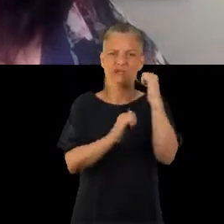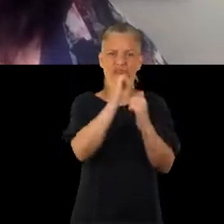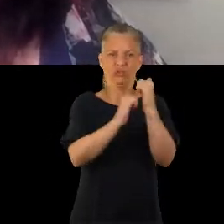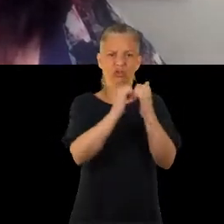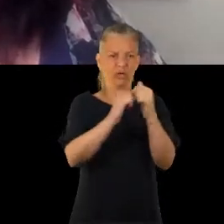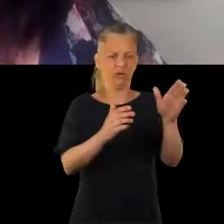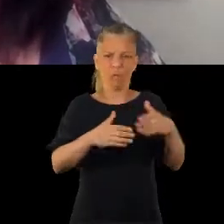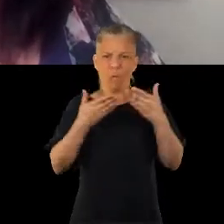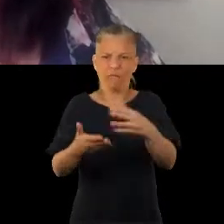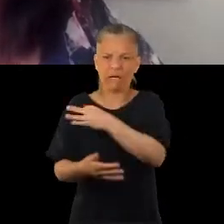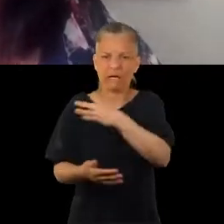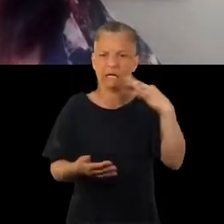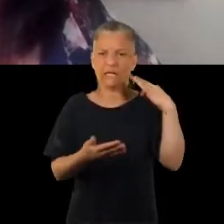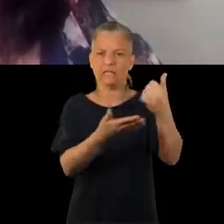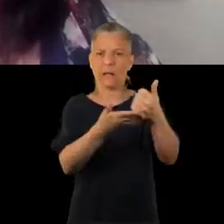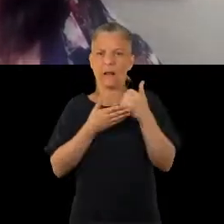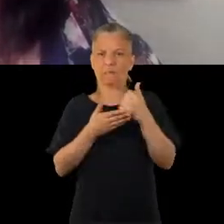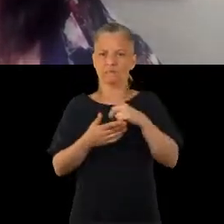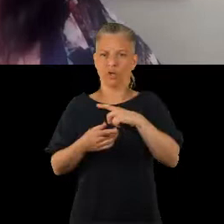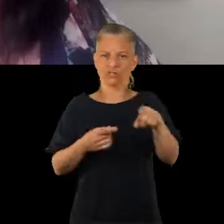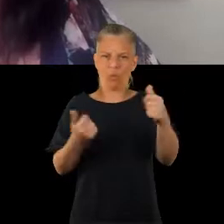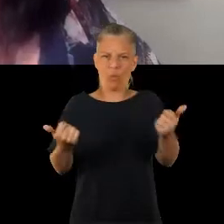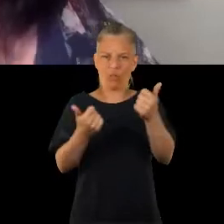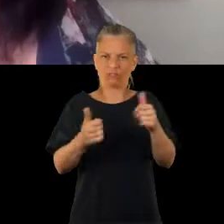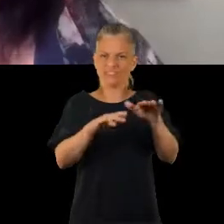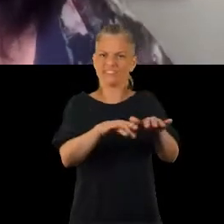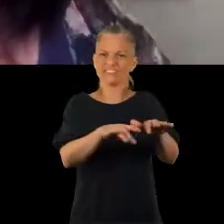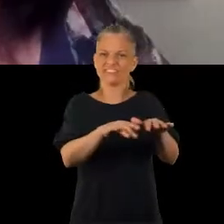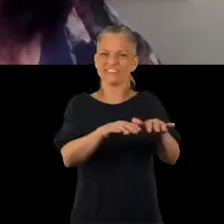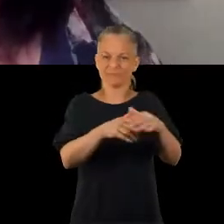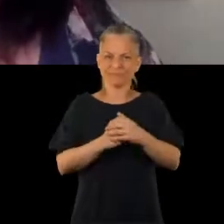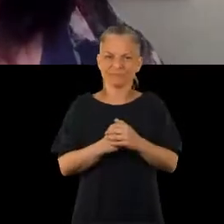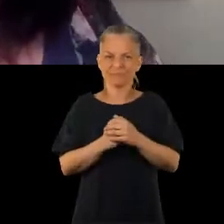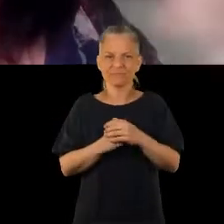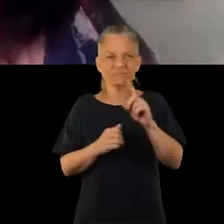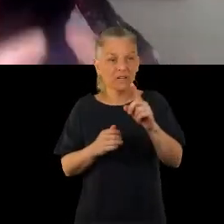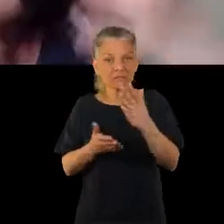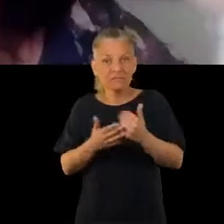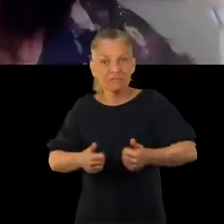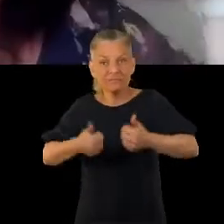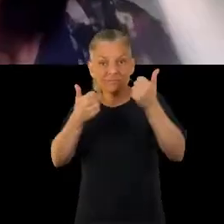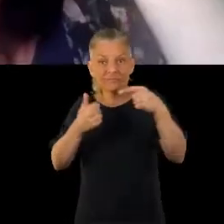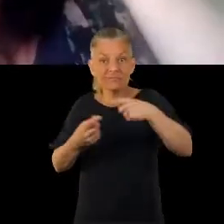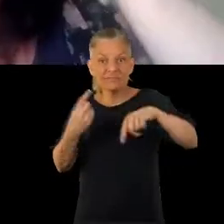Yeah, if you’re coming from a charity that’s grown out of communities there’s